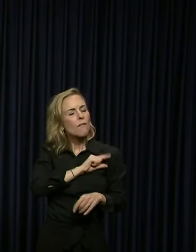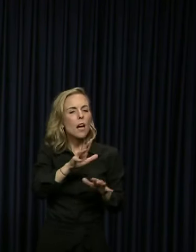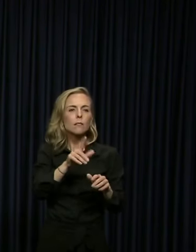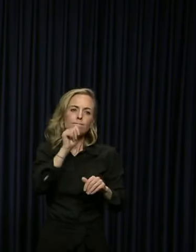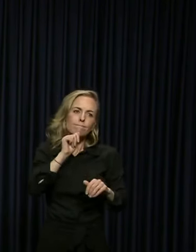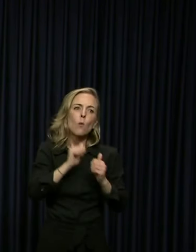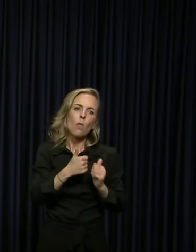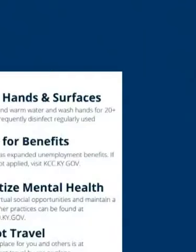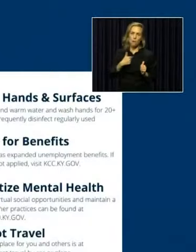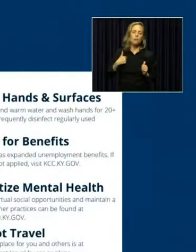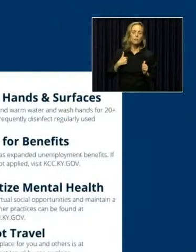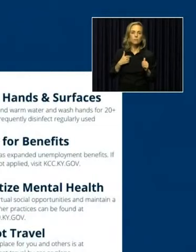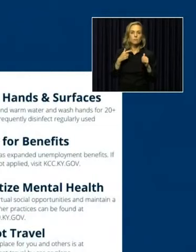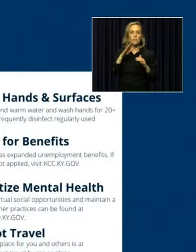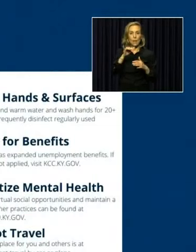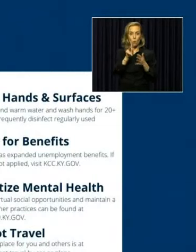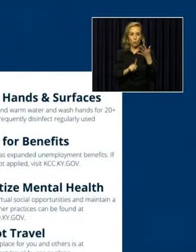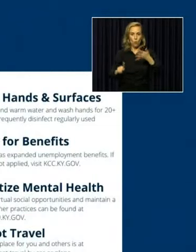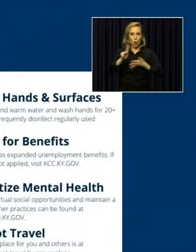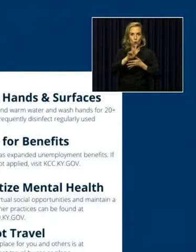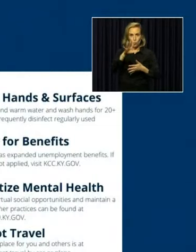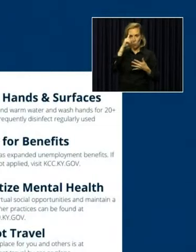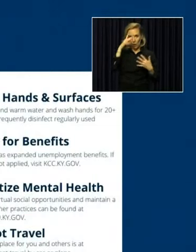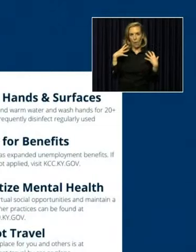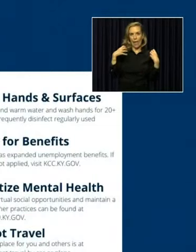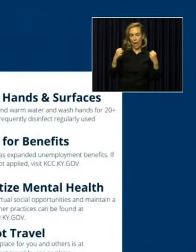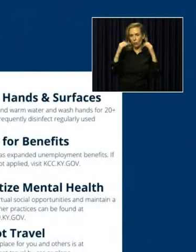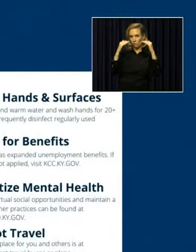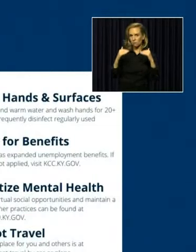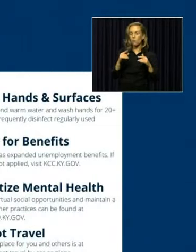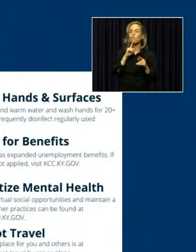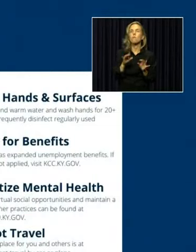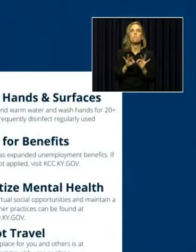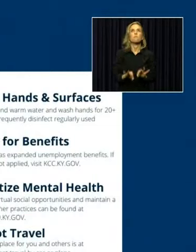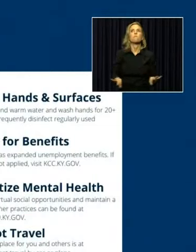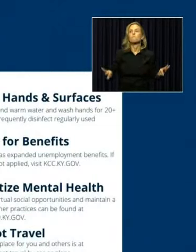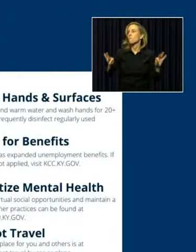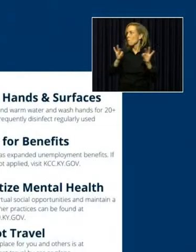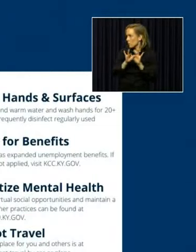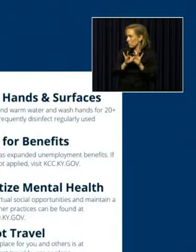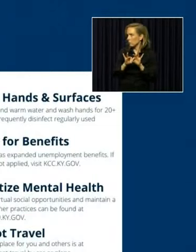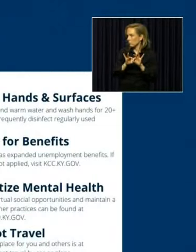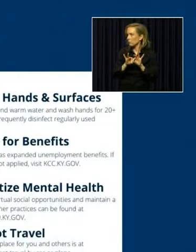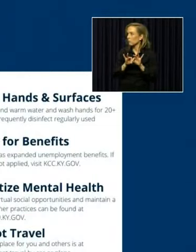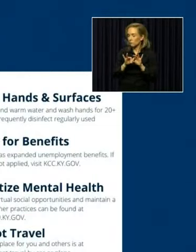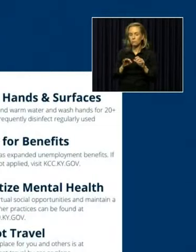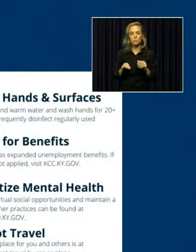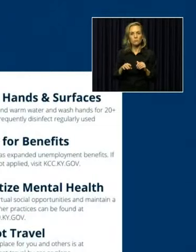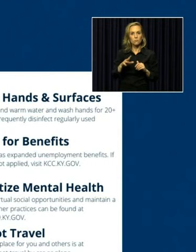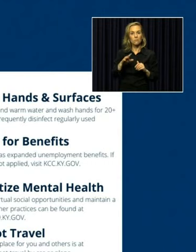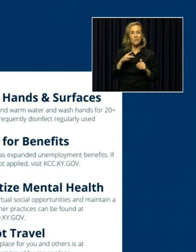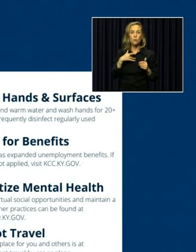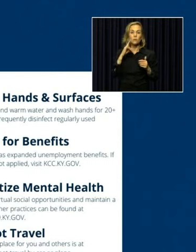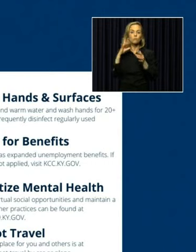THINGS TO GET TO THE BETTER PLACE BECAUSE, LET'S ADMIT IT, NONE OF US ARE OKAY.